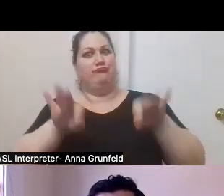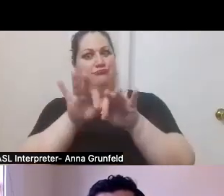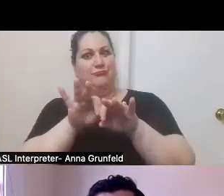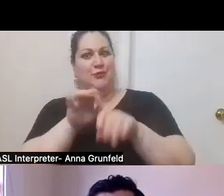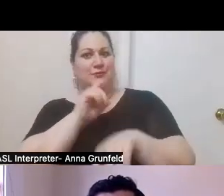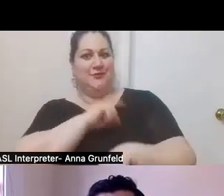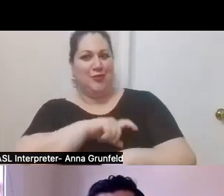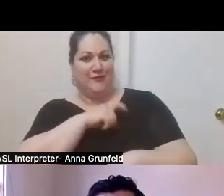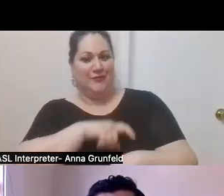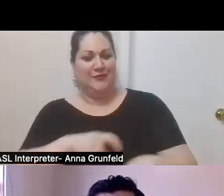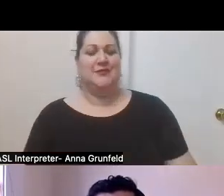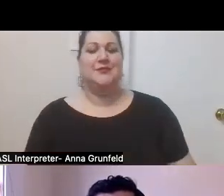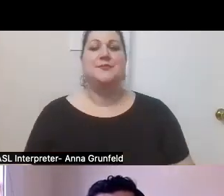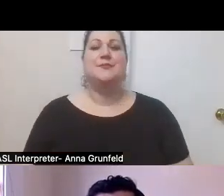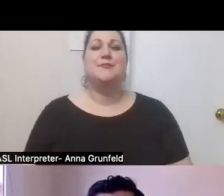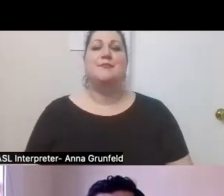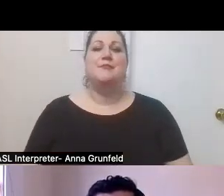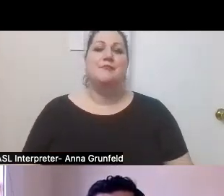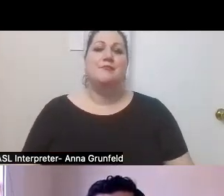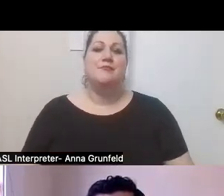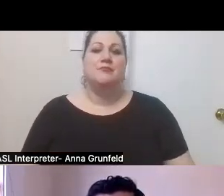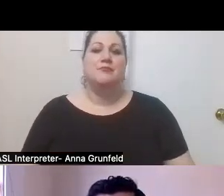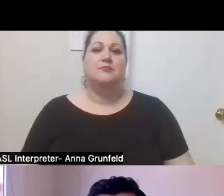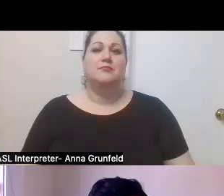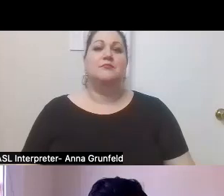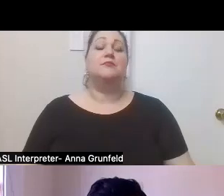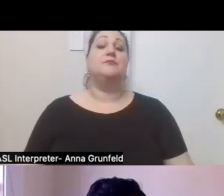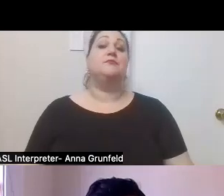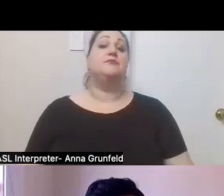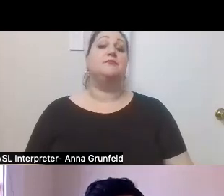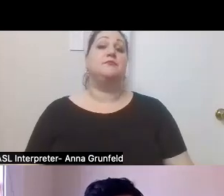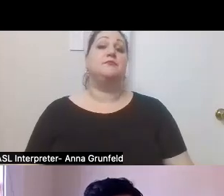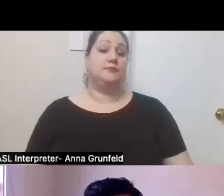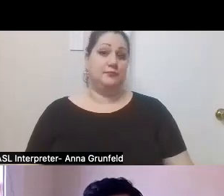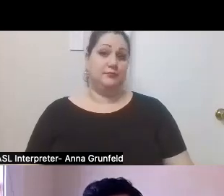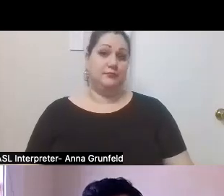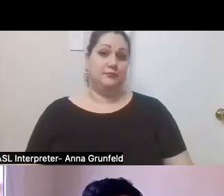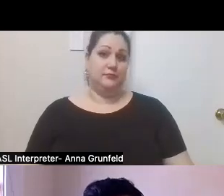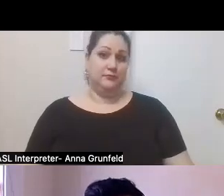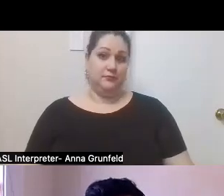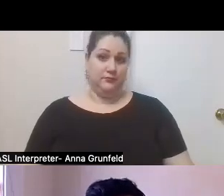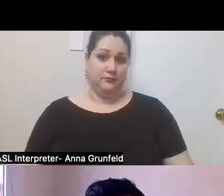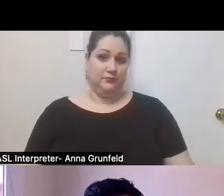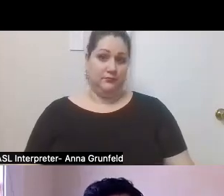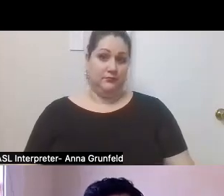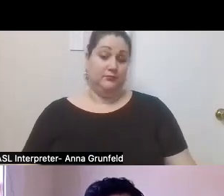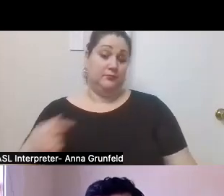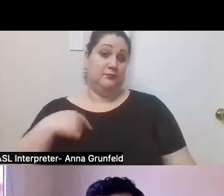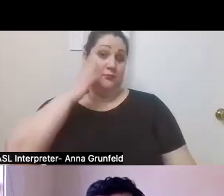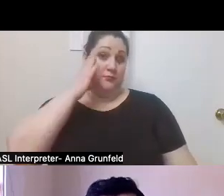The outline of this talk will be to start with my own lived experience of disability,